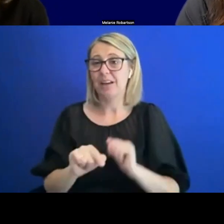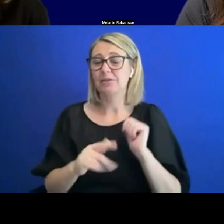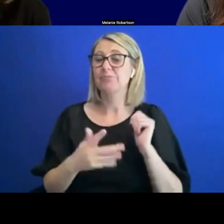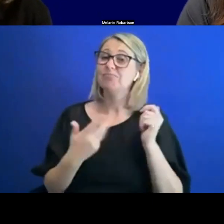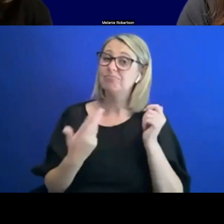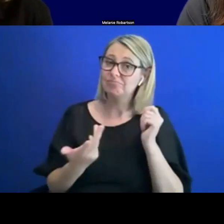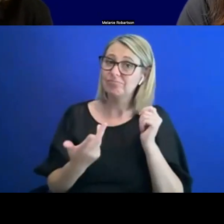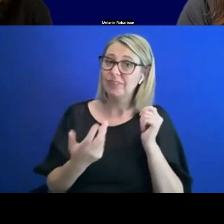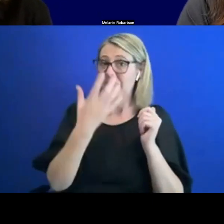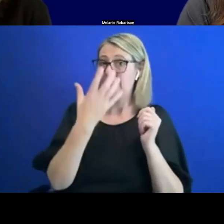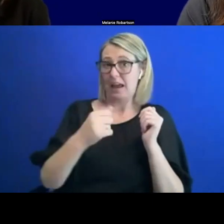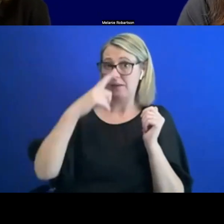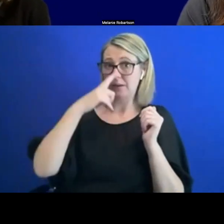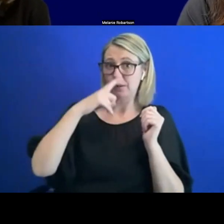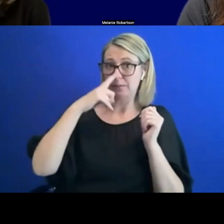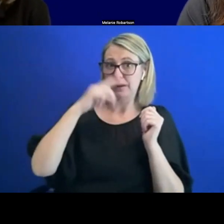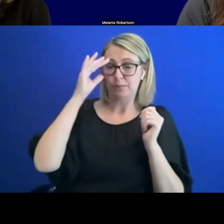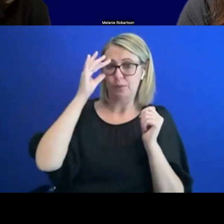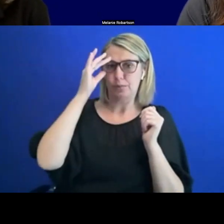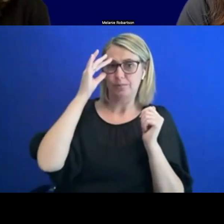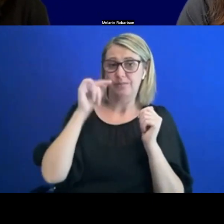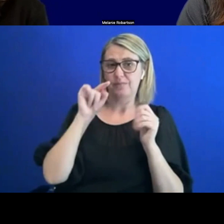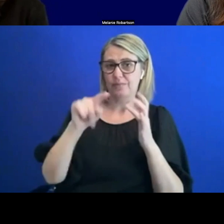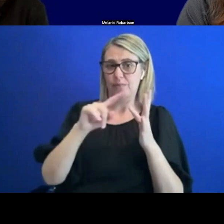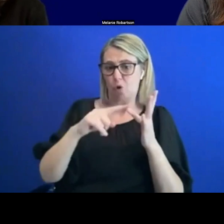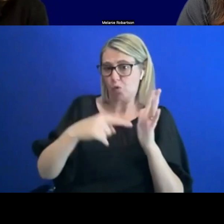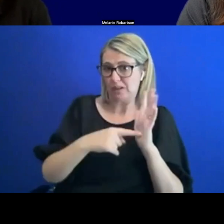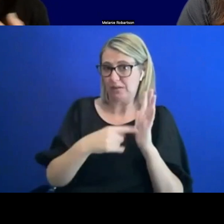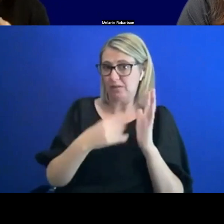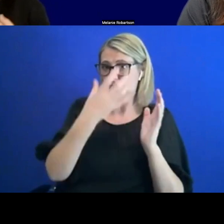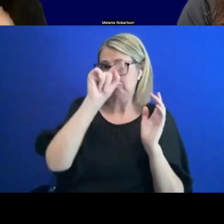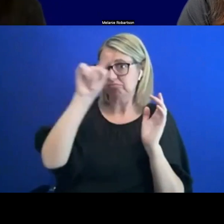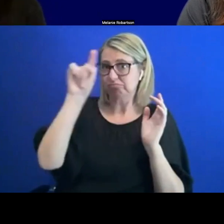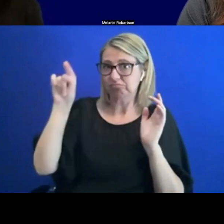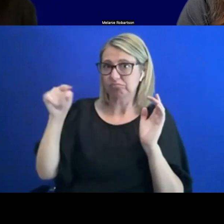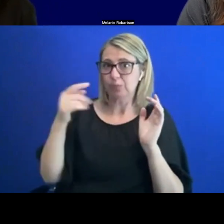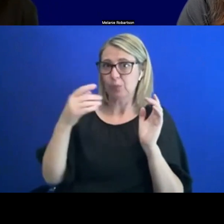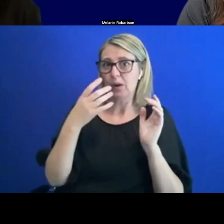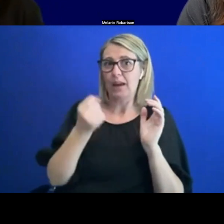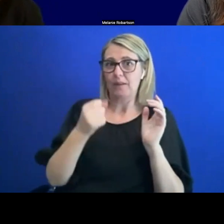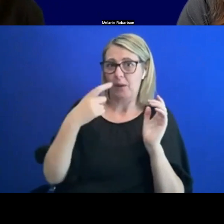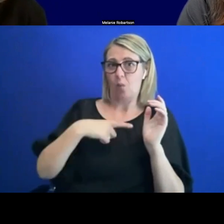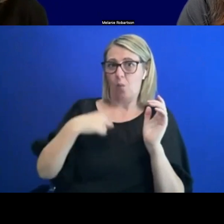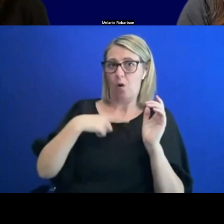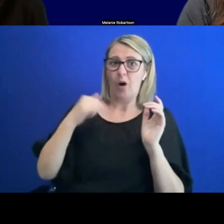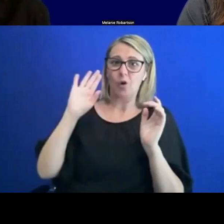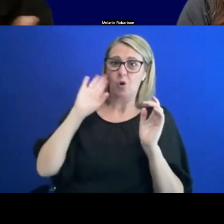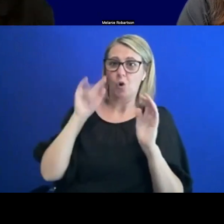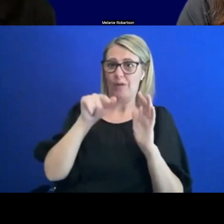individuals, and OTs, because the reason I heard the word "interoception" was because